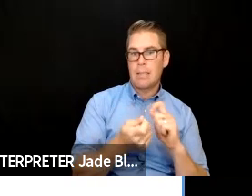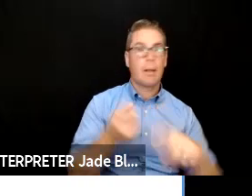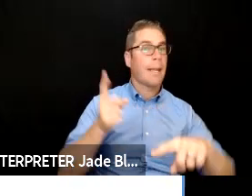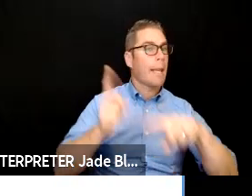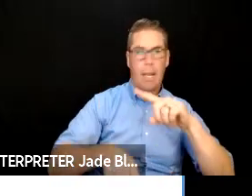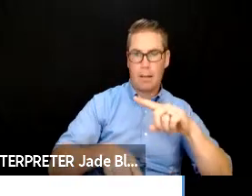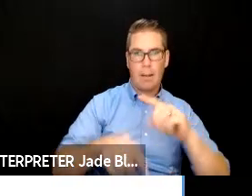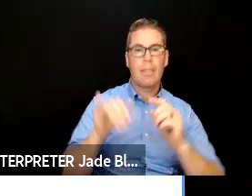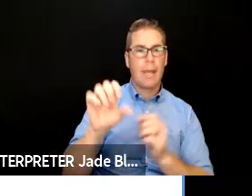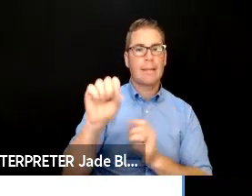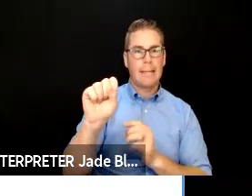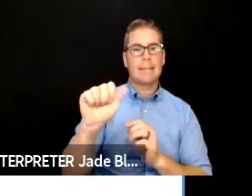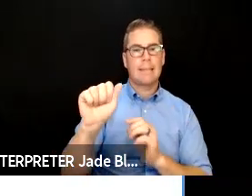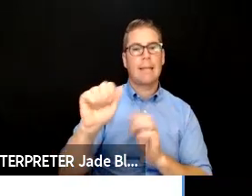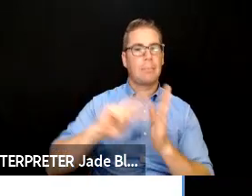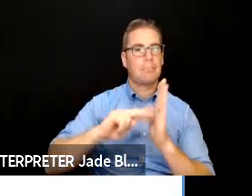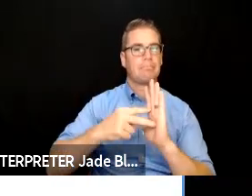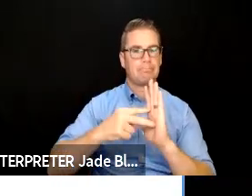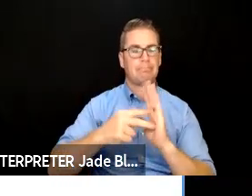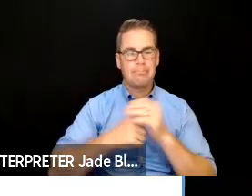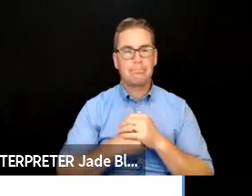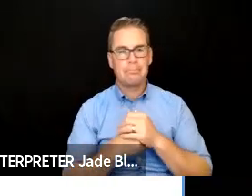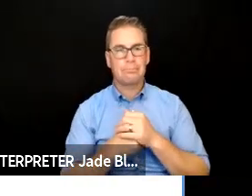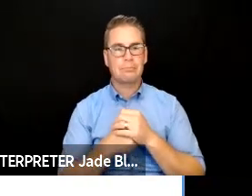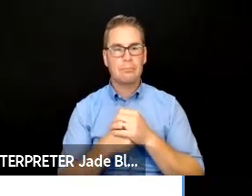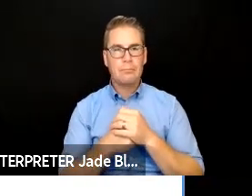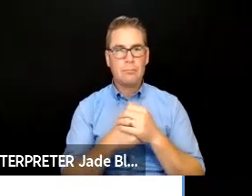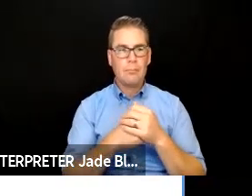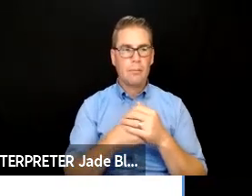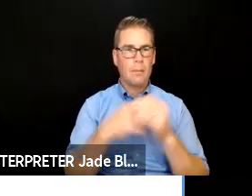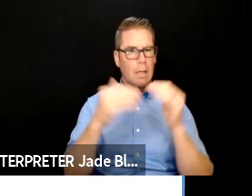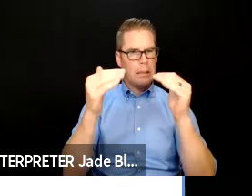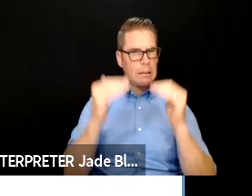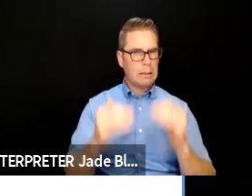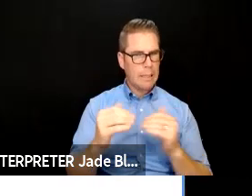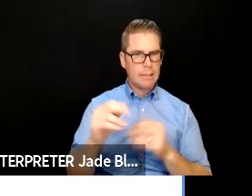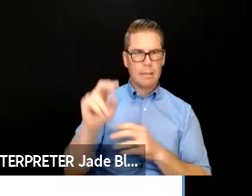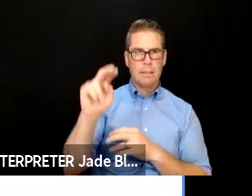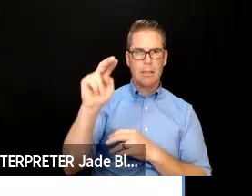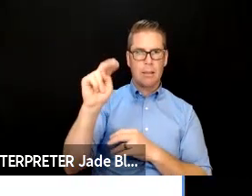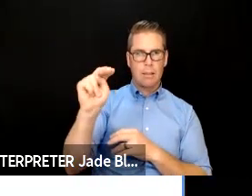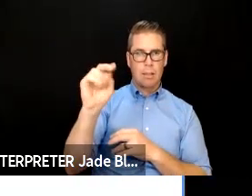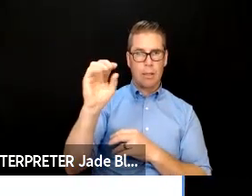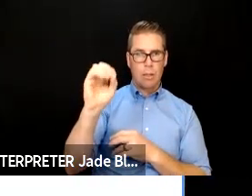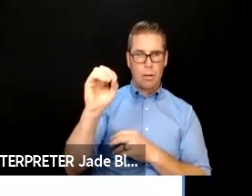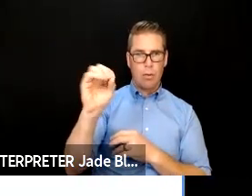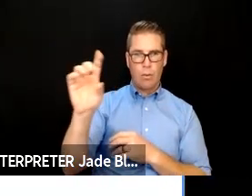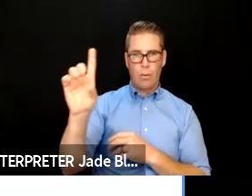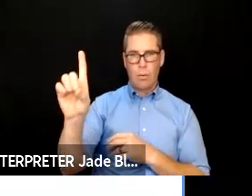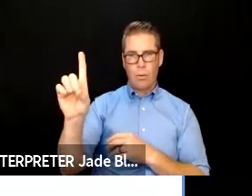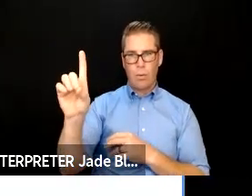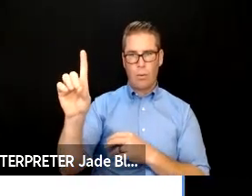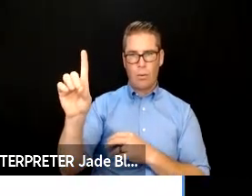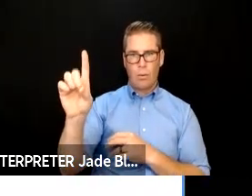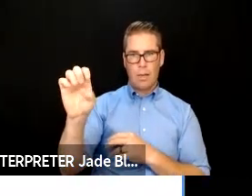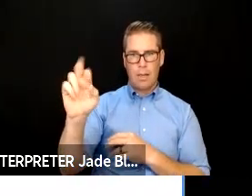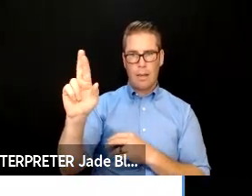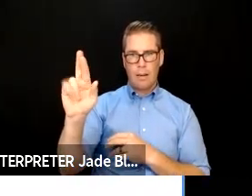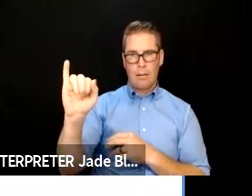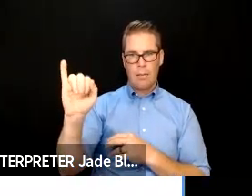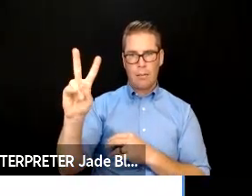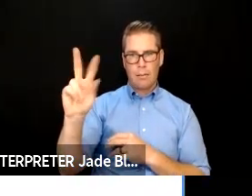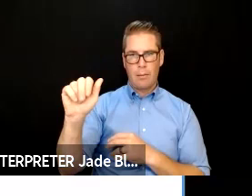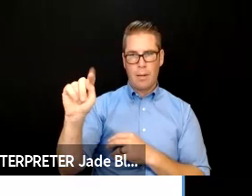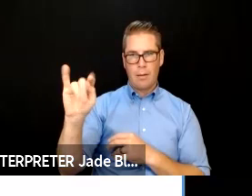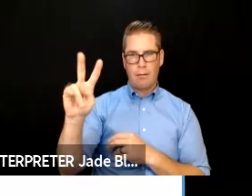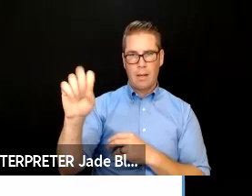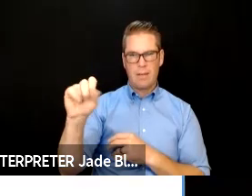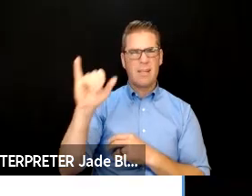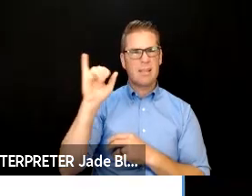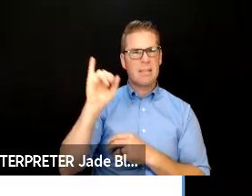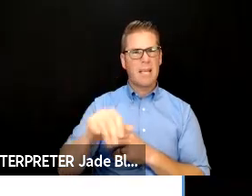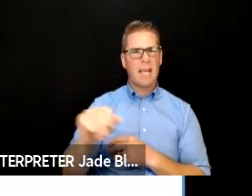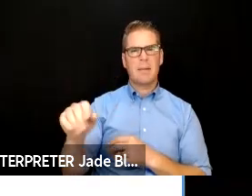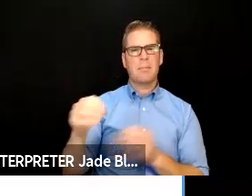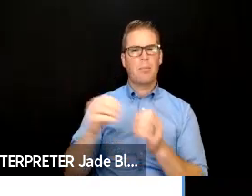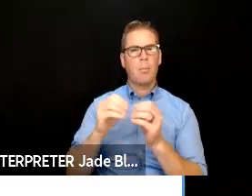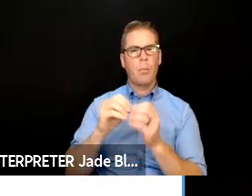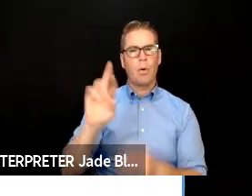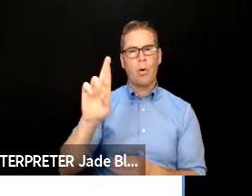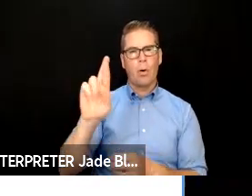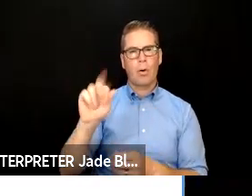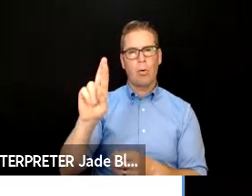Sally Potter: And then we've got the no derivatives and that one is a little less common. You don't see that as much. So in the VR community.